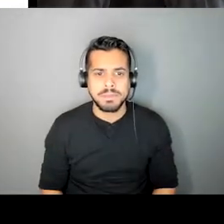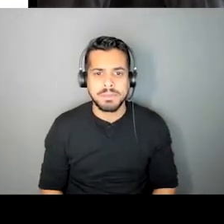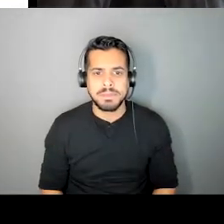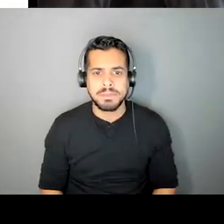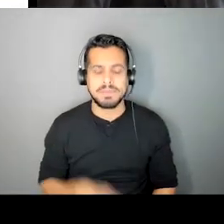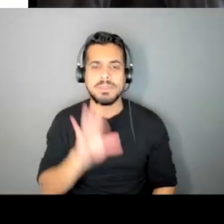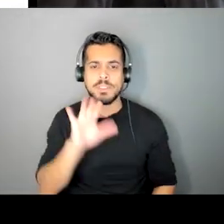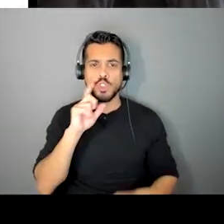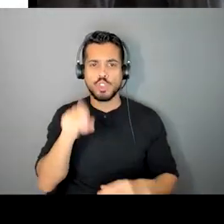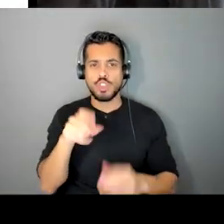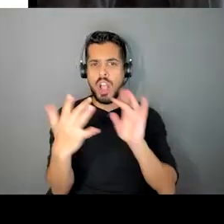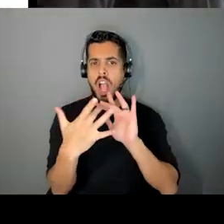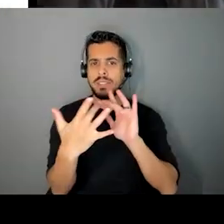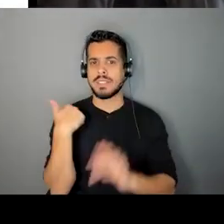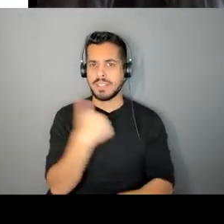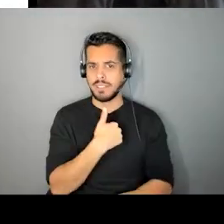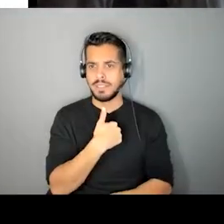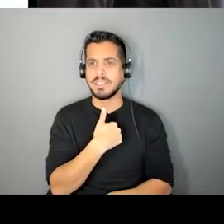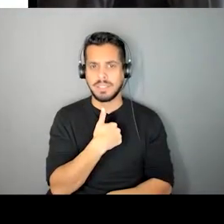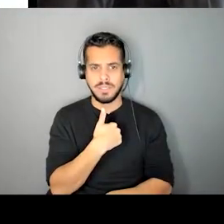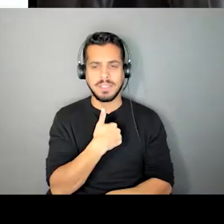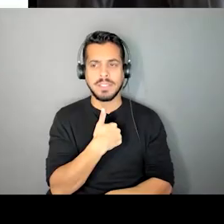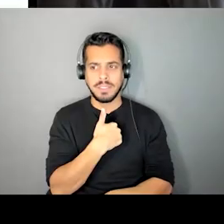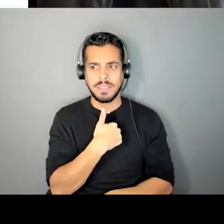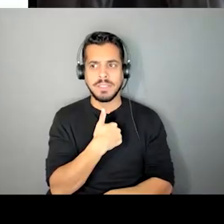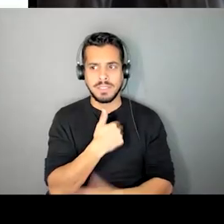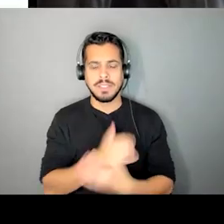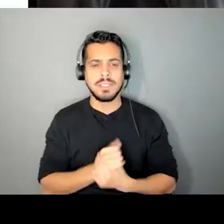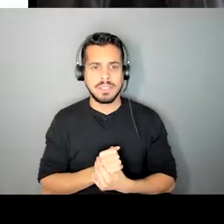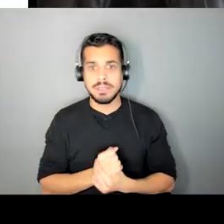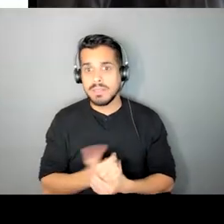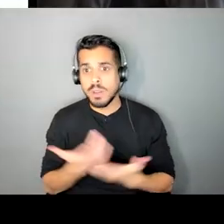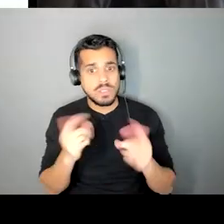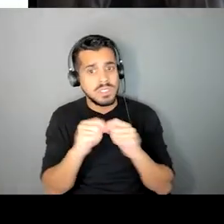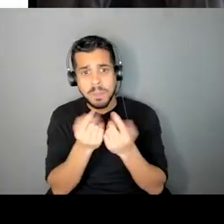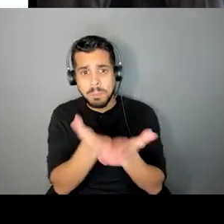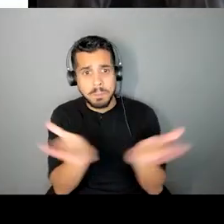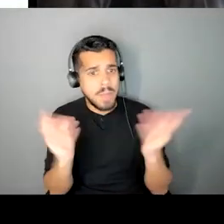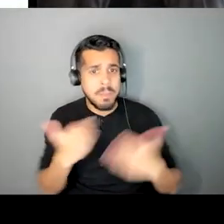Which should be contact us, um... And, uh... so team, I'm happy to open this up